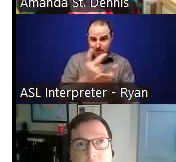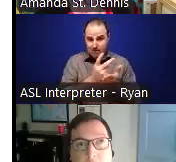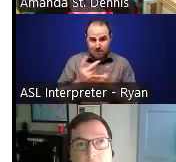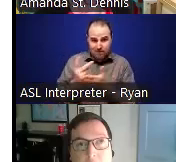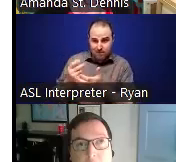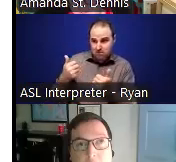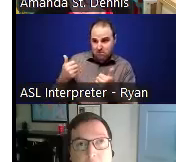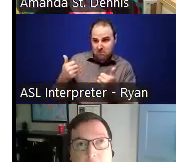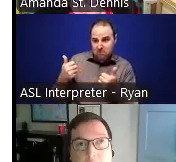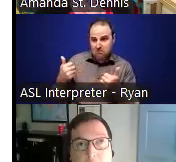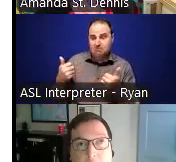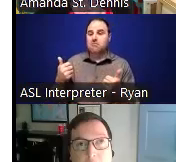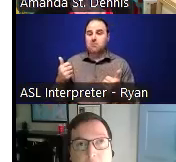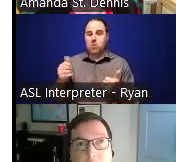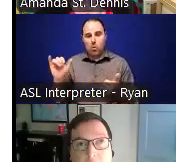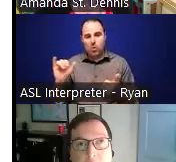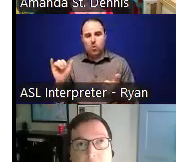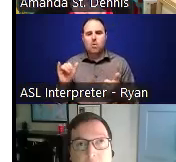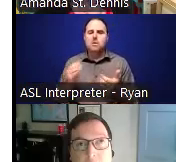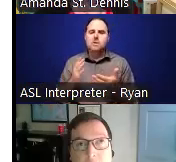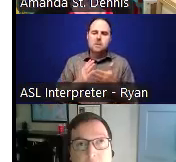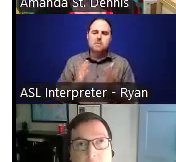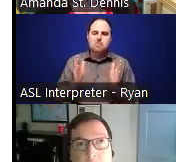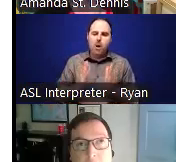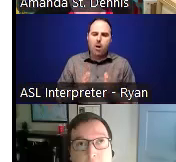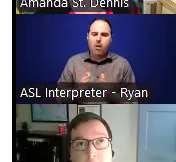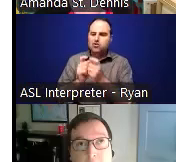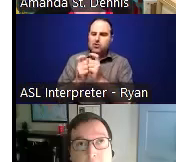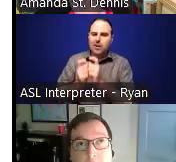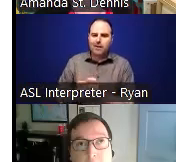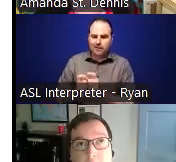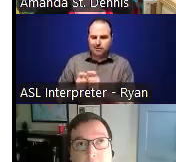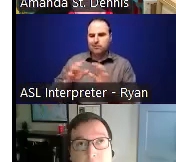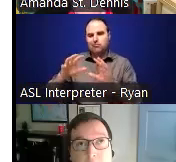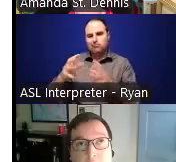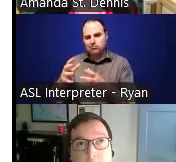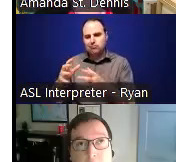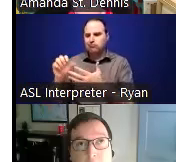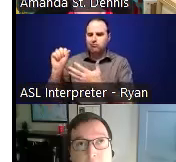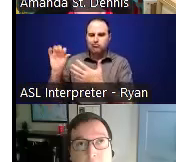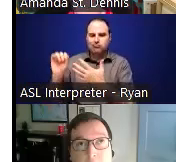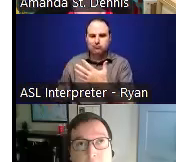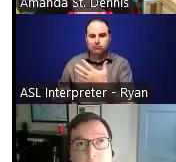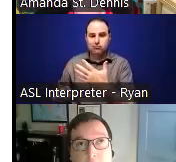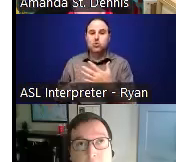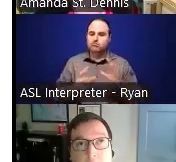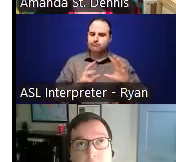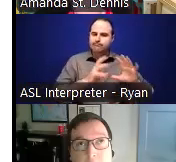were made. So be able to group some of the tasks together, and also as you can see in the image,